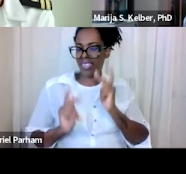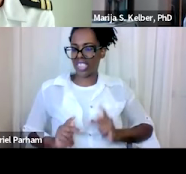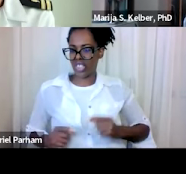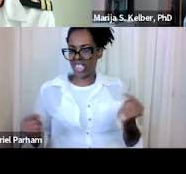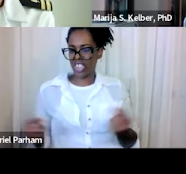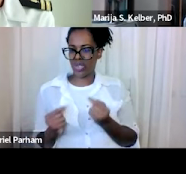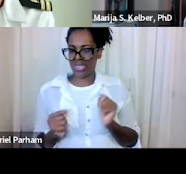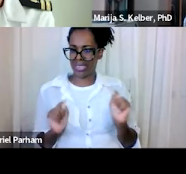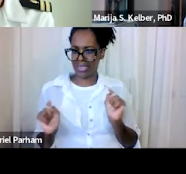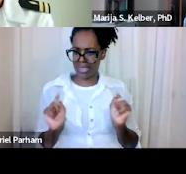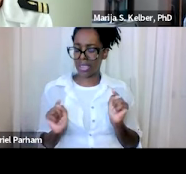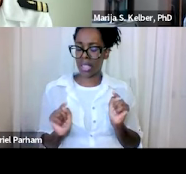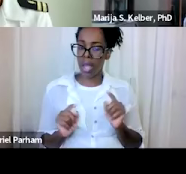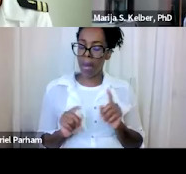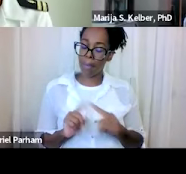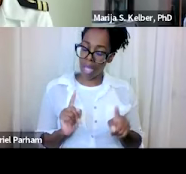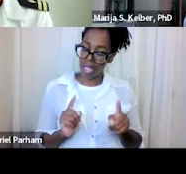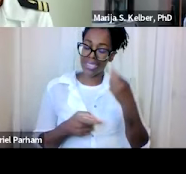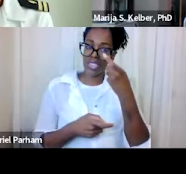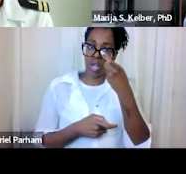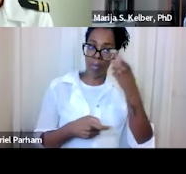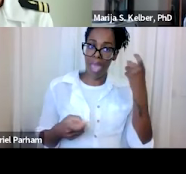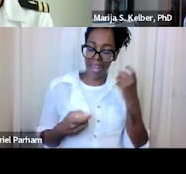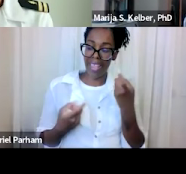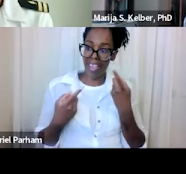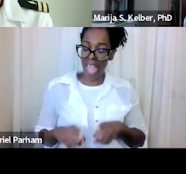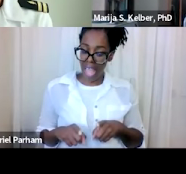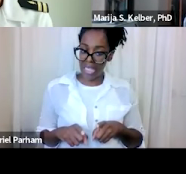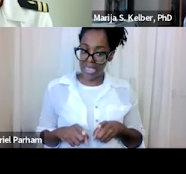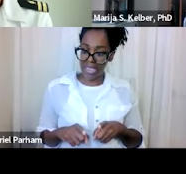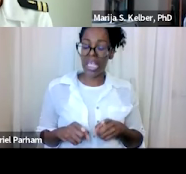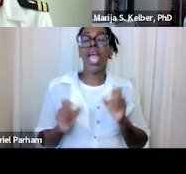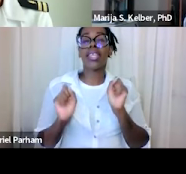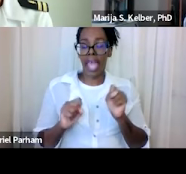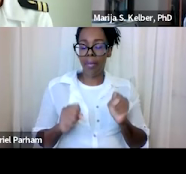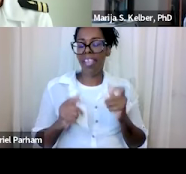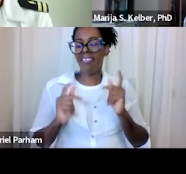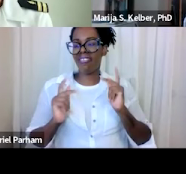Quite often traumatic events psychologically are also physically traumatic. And so you might see traumatic brain injury,